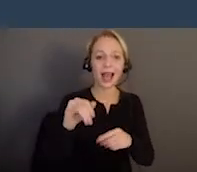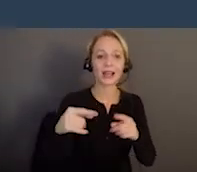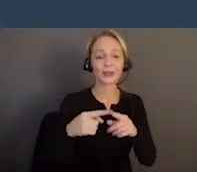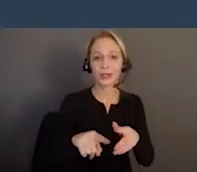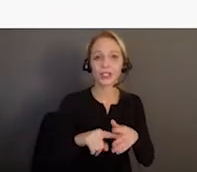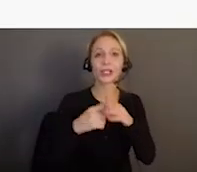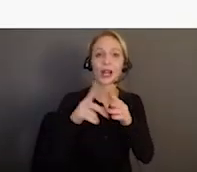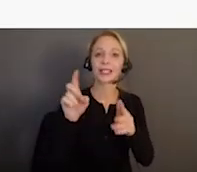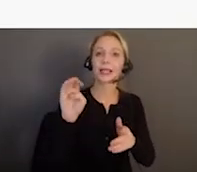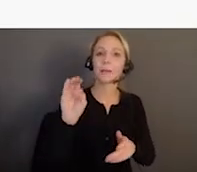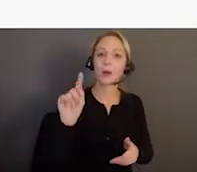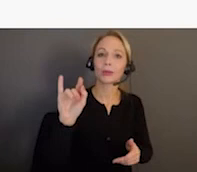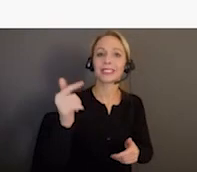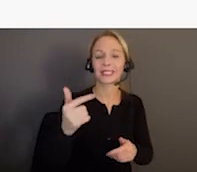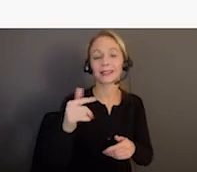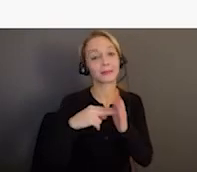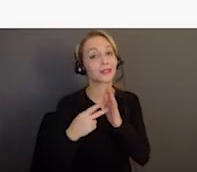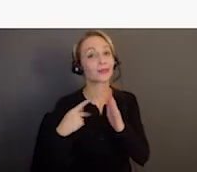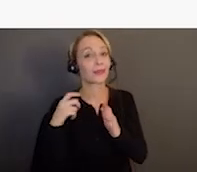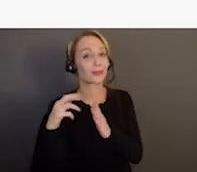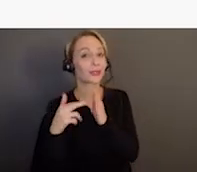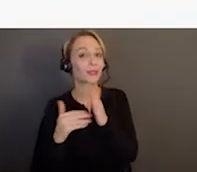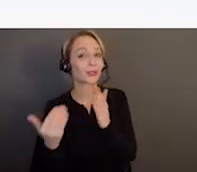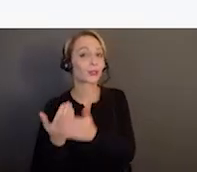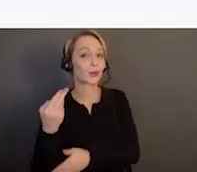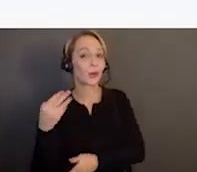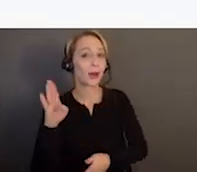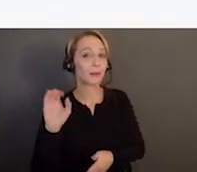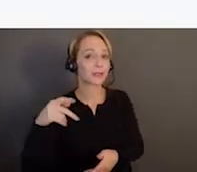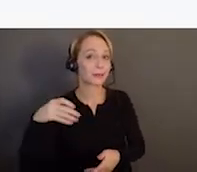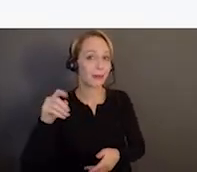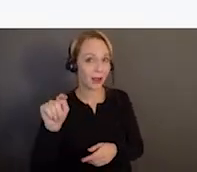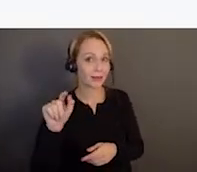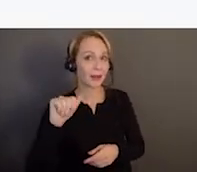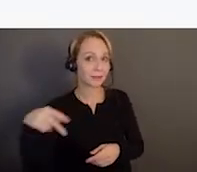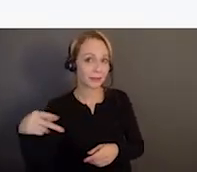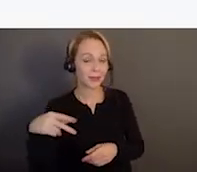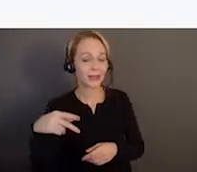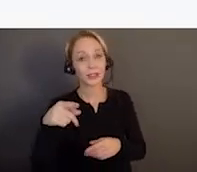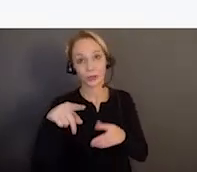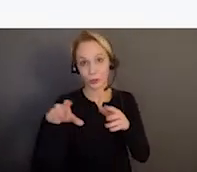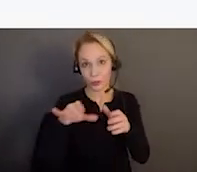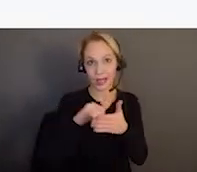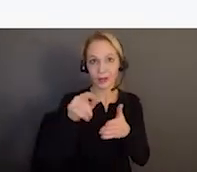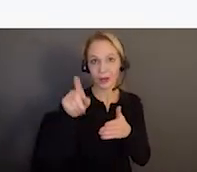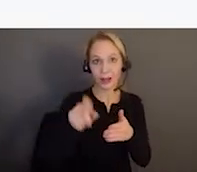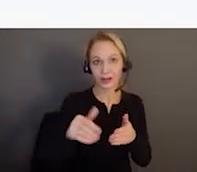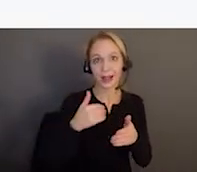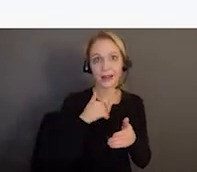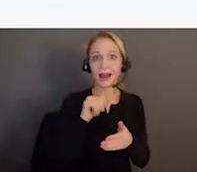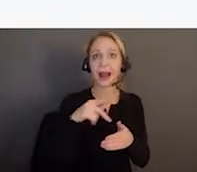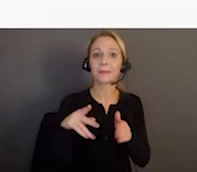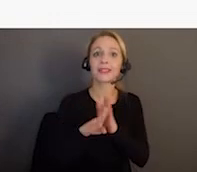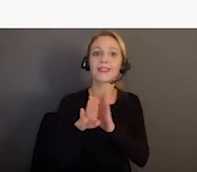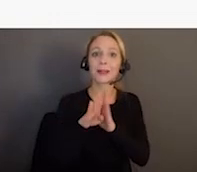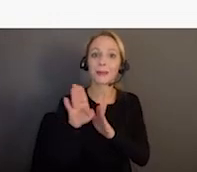AND WITH THAT REGISTER A NEW HubSpot APP. IN ORDER TO CREATE AN HubSpot APP, YOU NEED A DEVELOPER